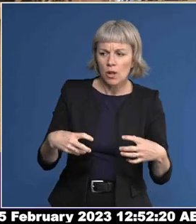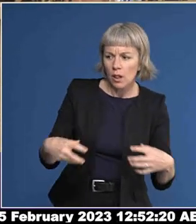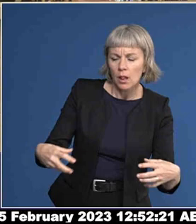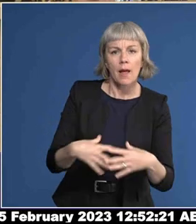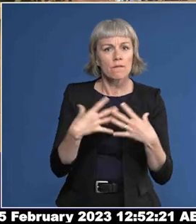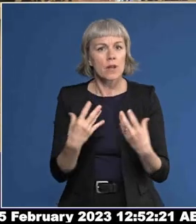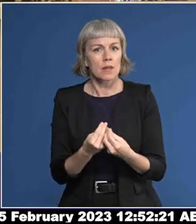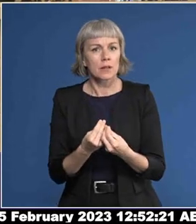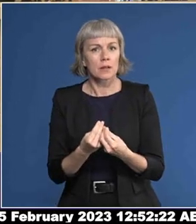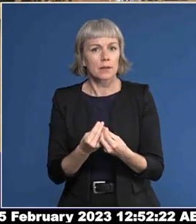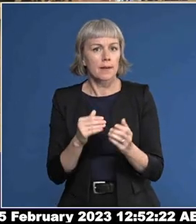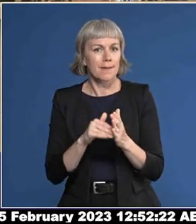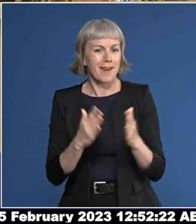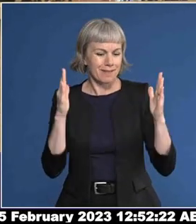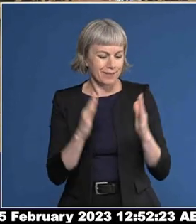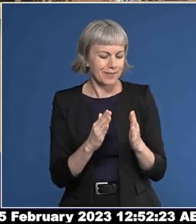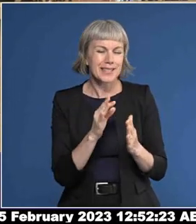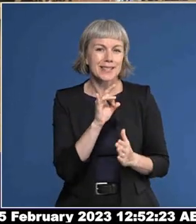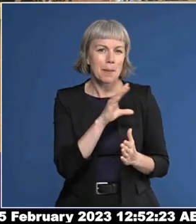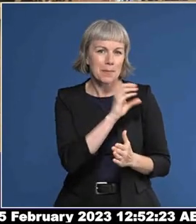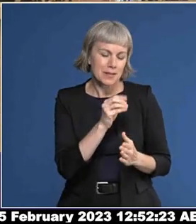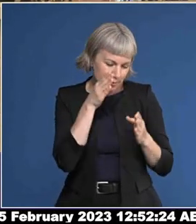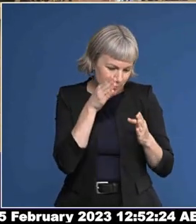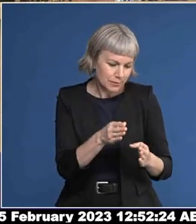So they are, in fact, looking at our critical incidents, our risk reporting, all